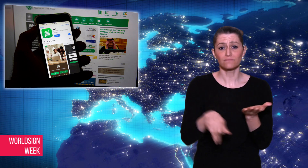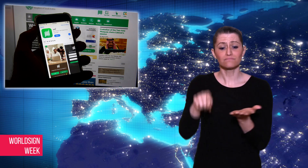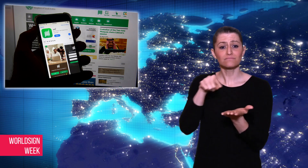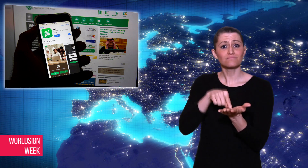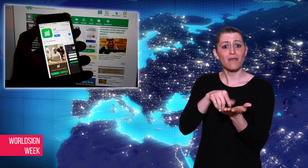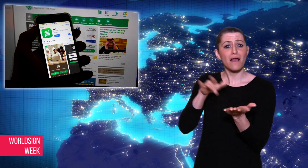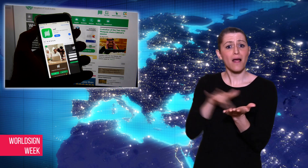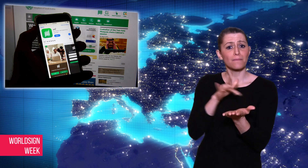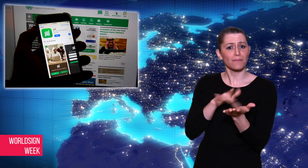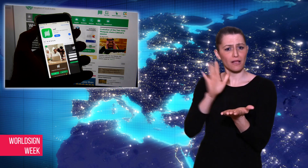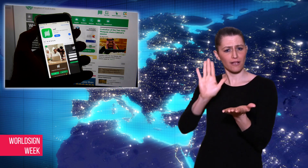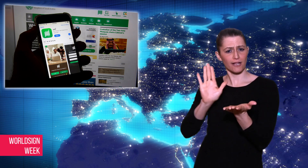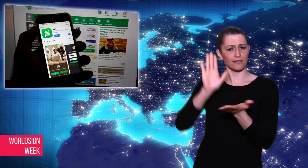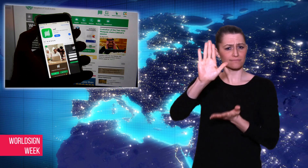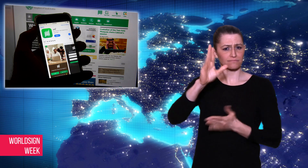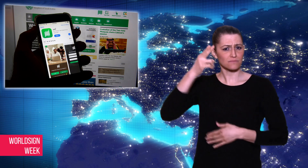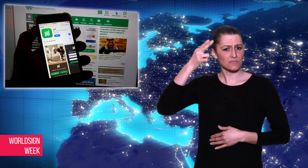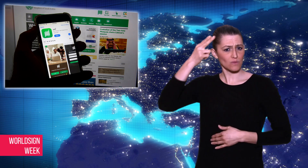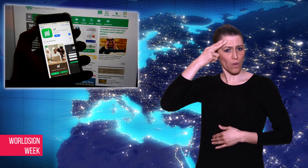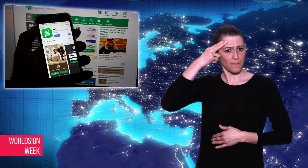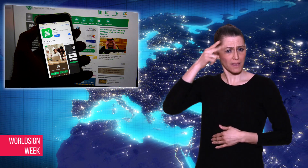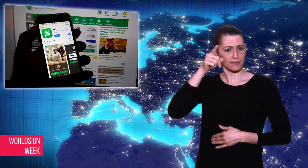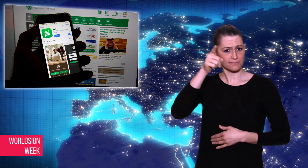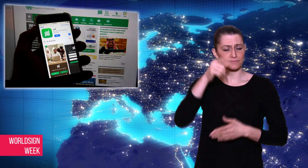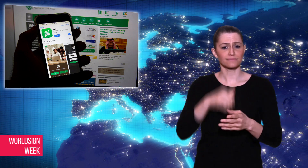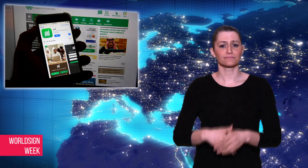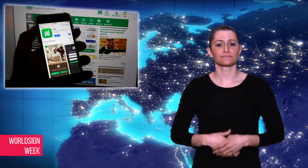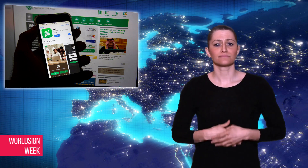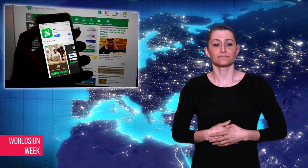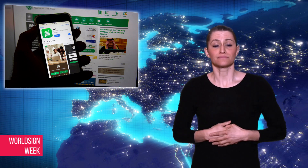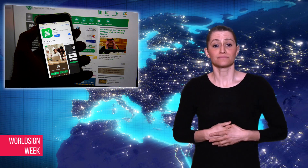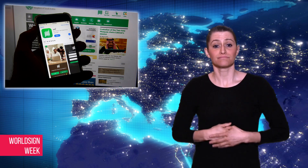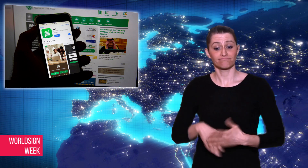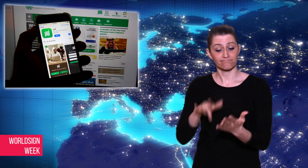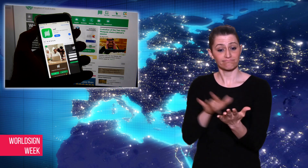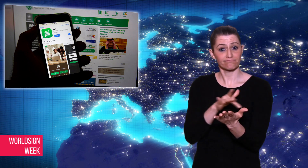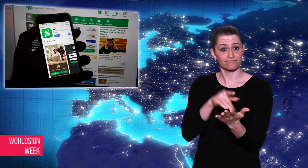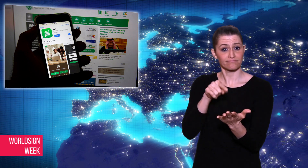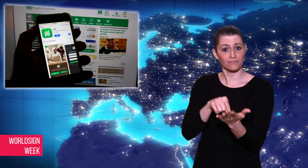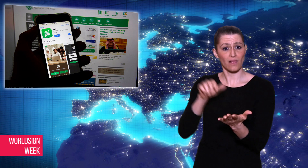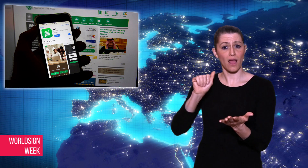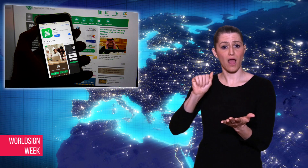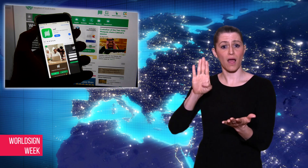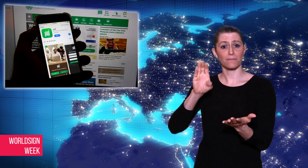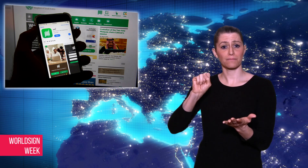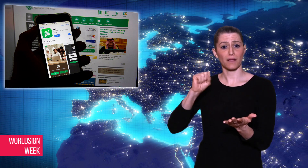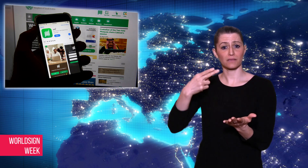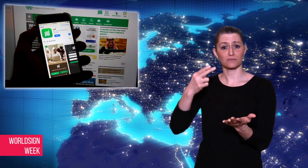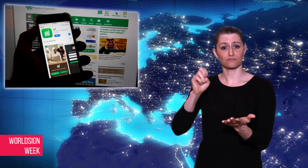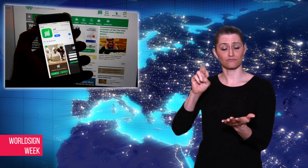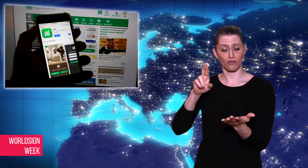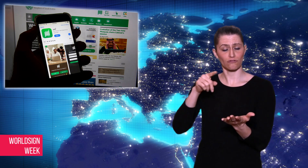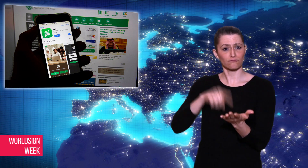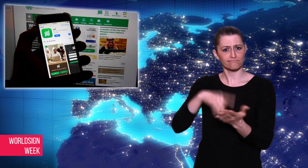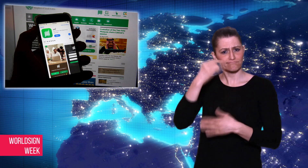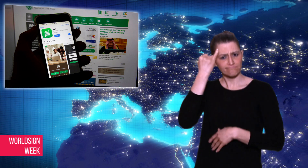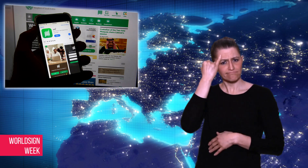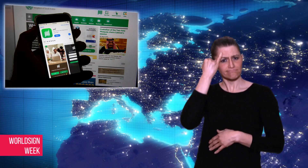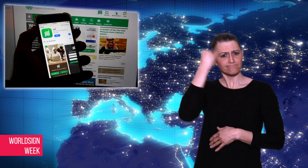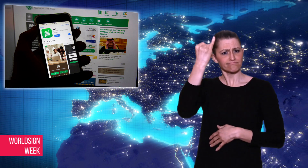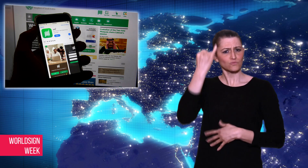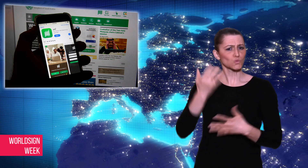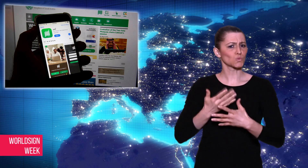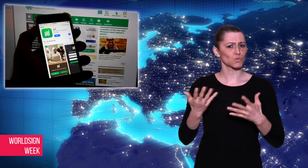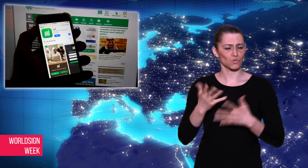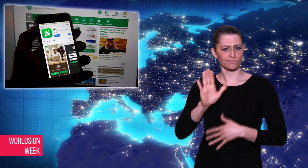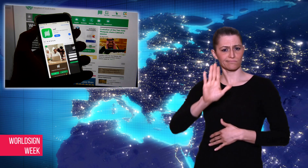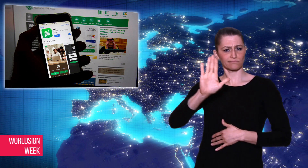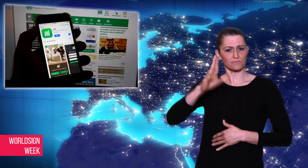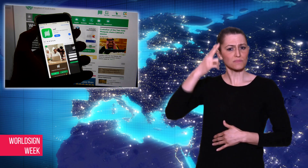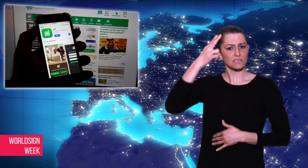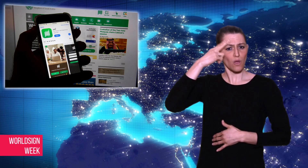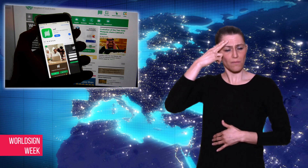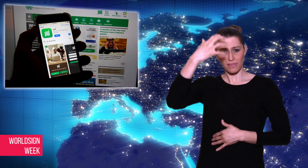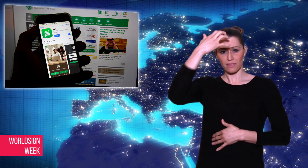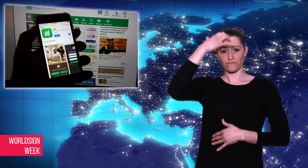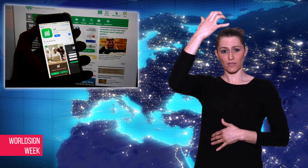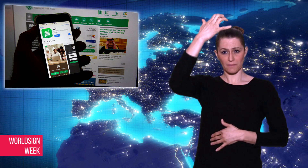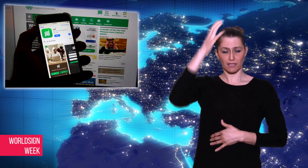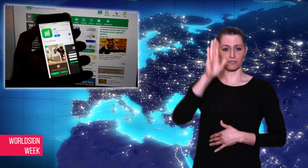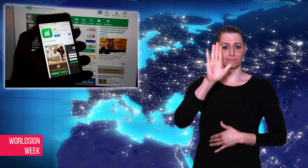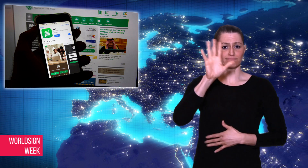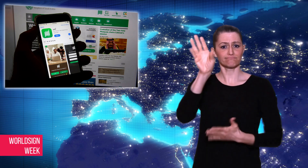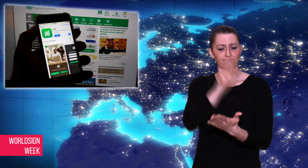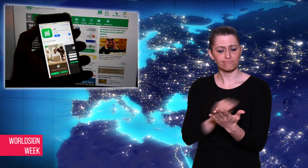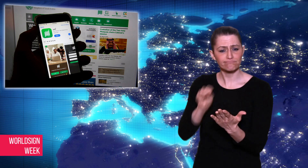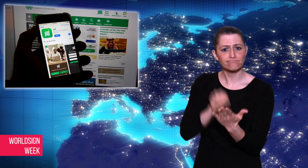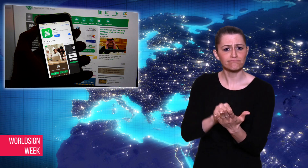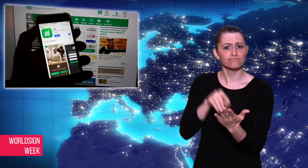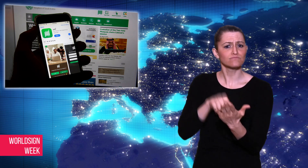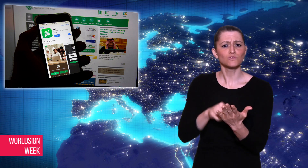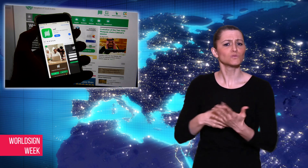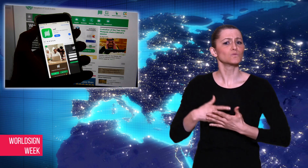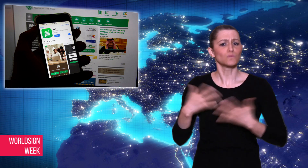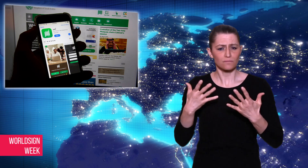Absher was created by the Saudi government that allows Saudi